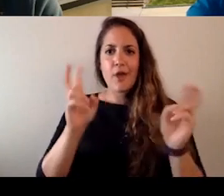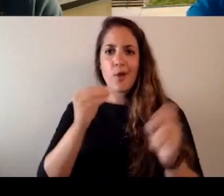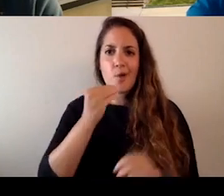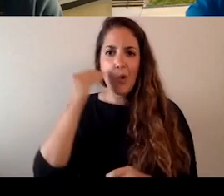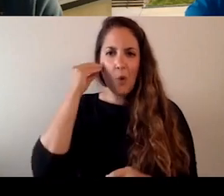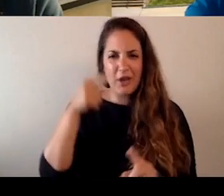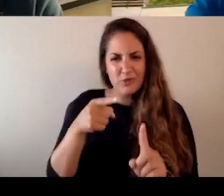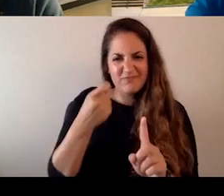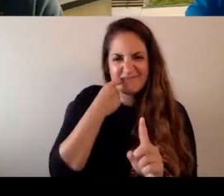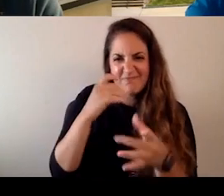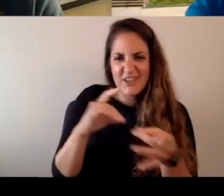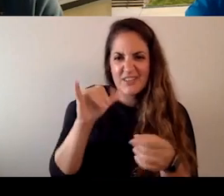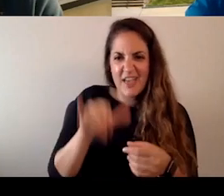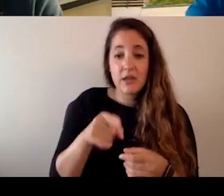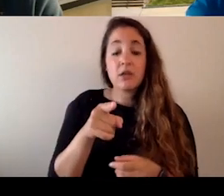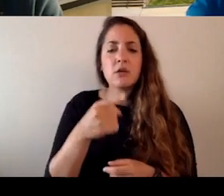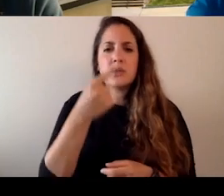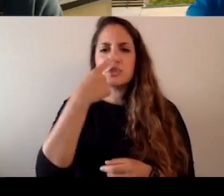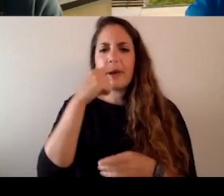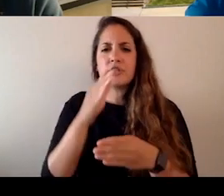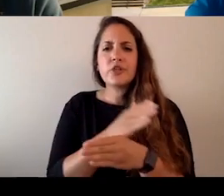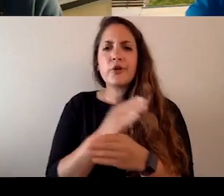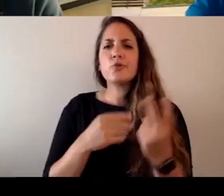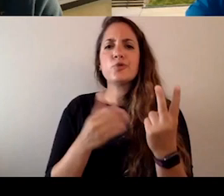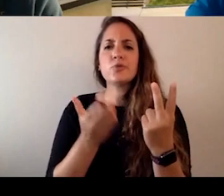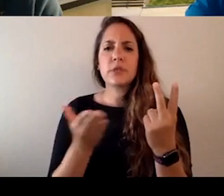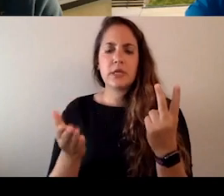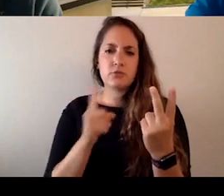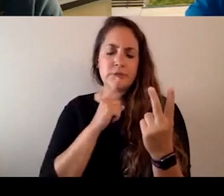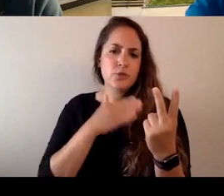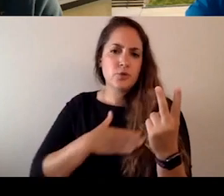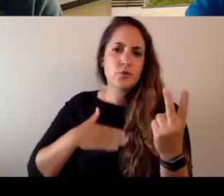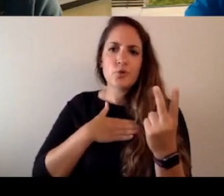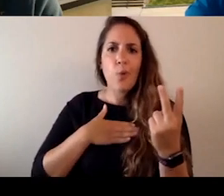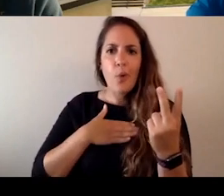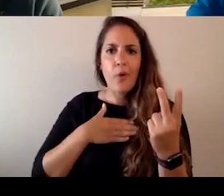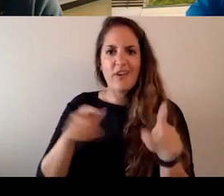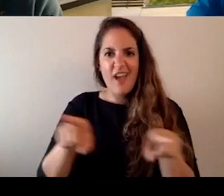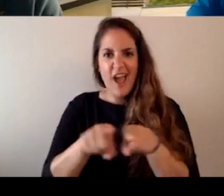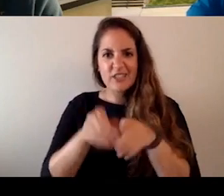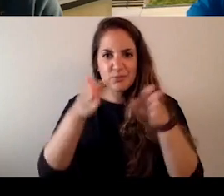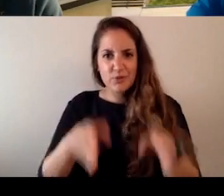Can you share with us, perhaps, two things you truly enjoy about being a member of the RIT family?